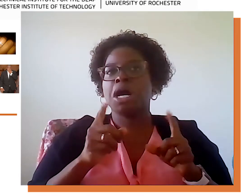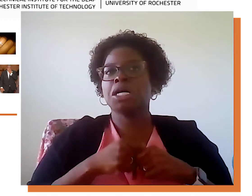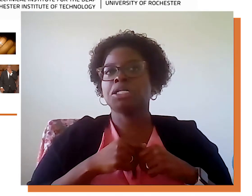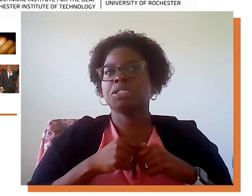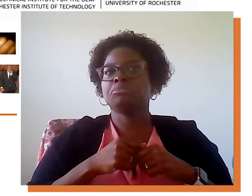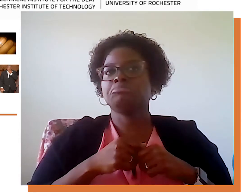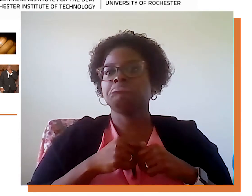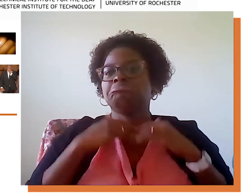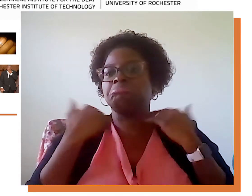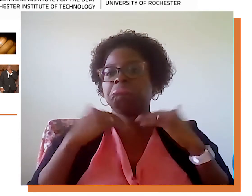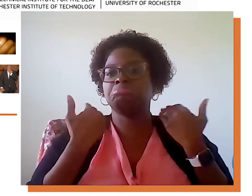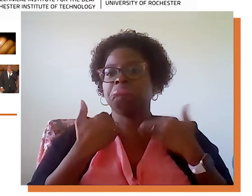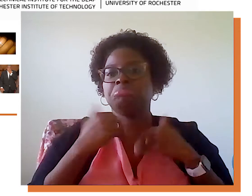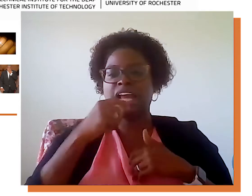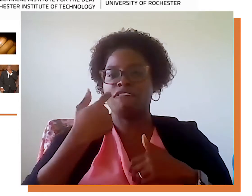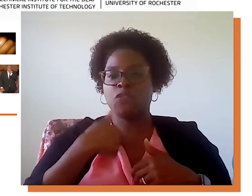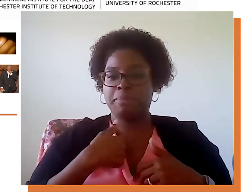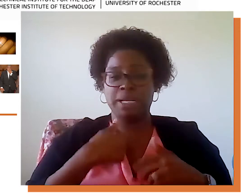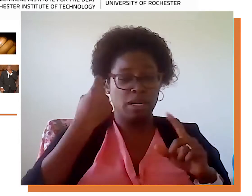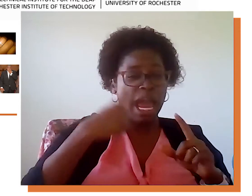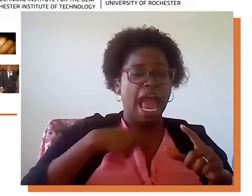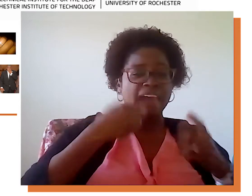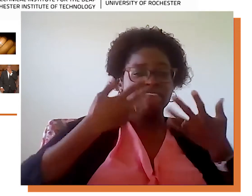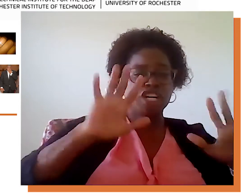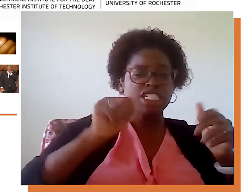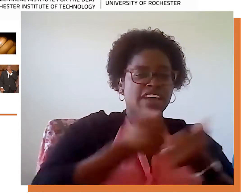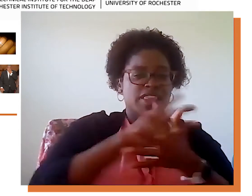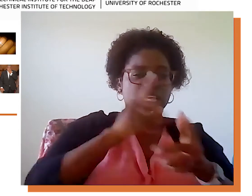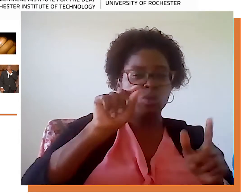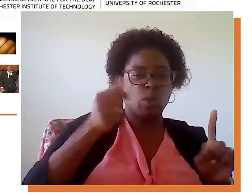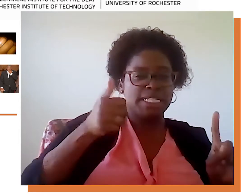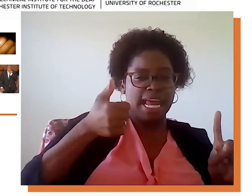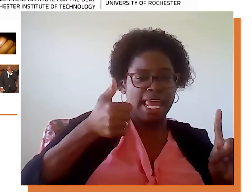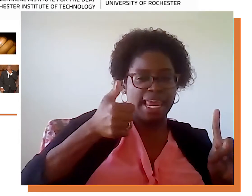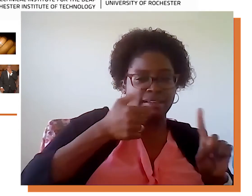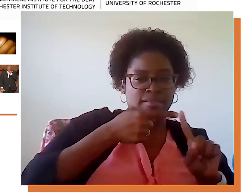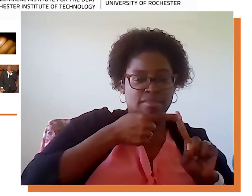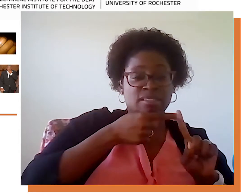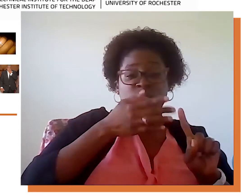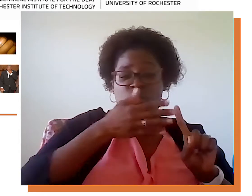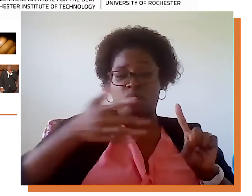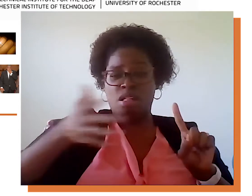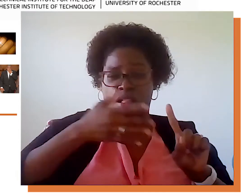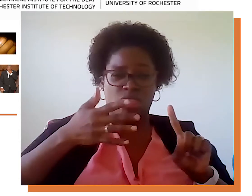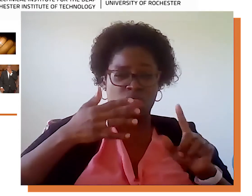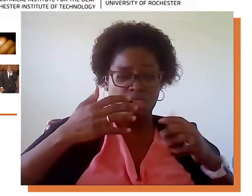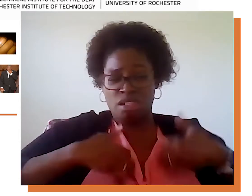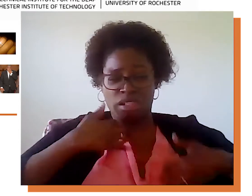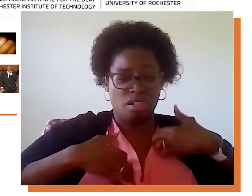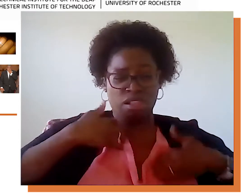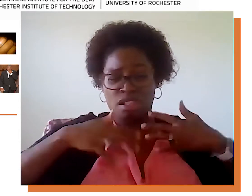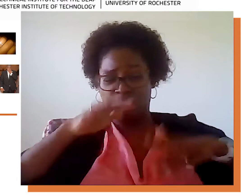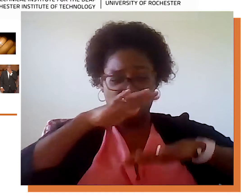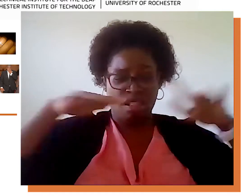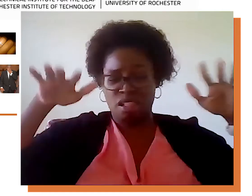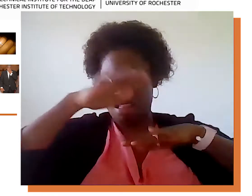It's not you, it's me. I'm done. This isn't for me." All right, 2010...those next few years had ensued.